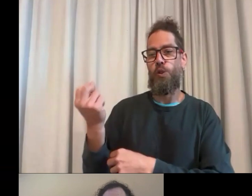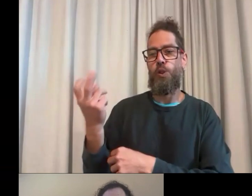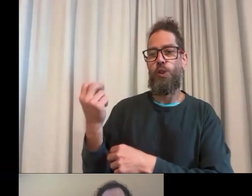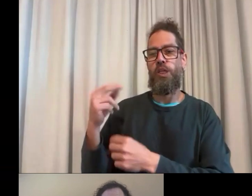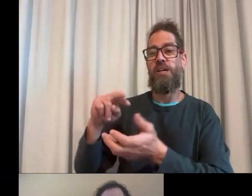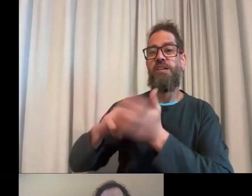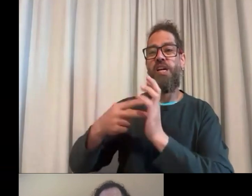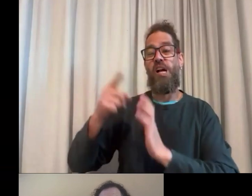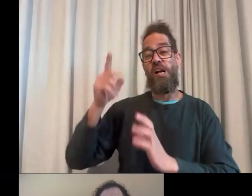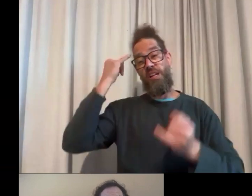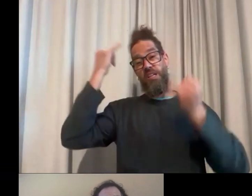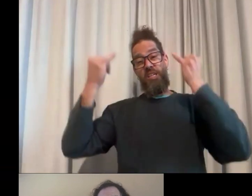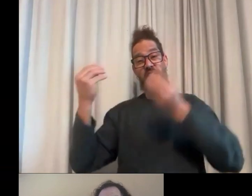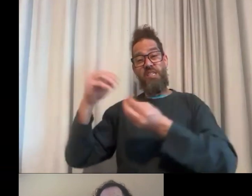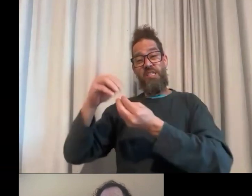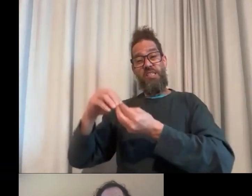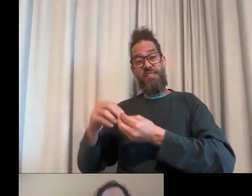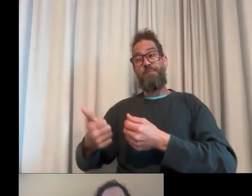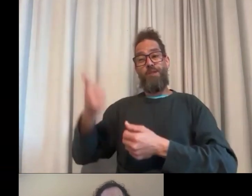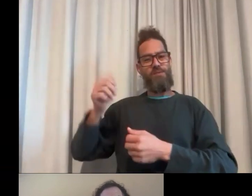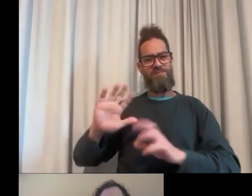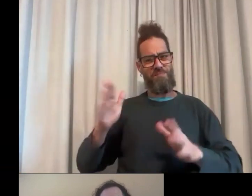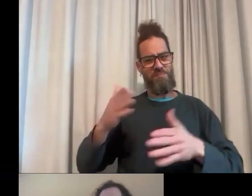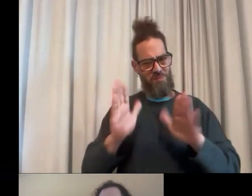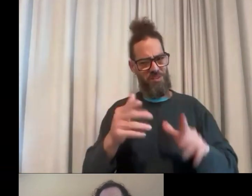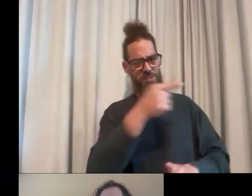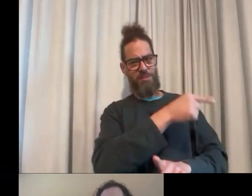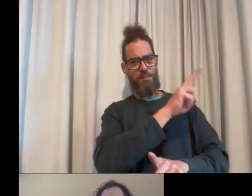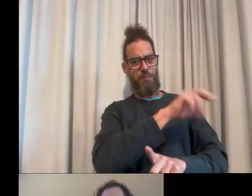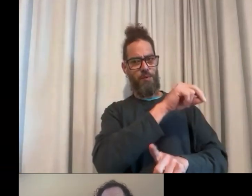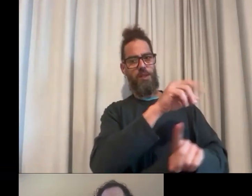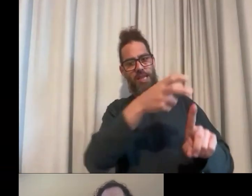So it's not like you have to start from scratch. You just start with everything for 2.0 AA,